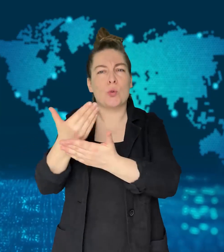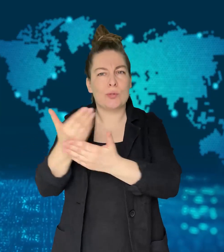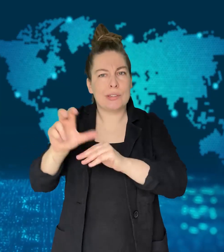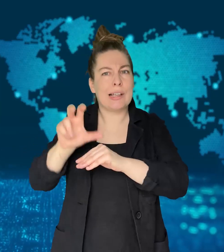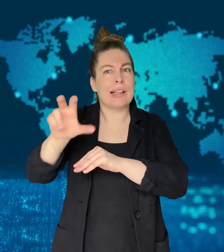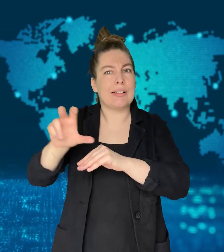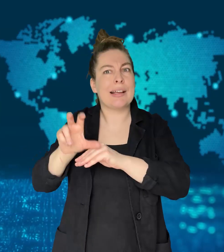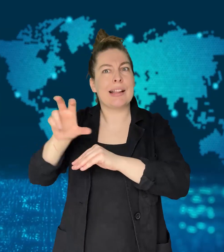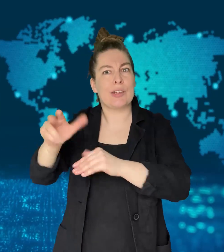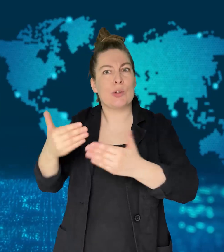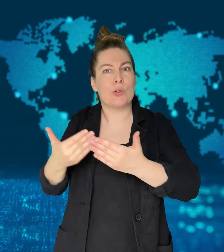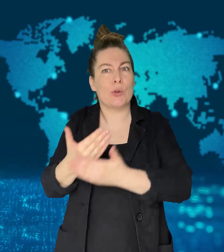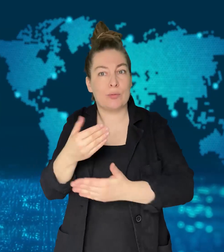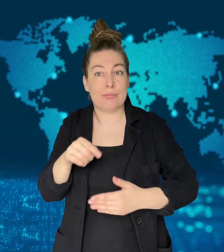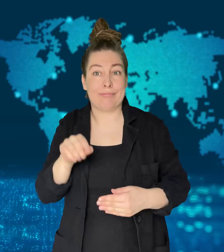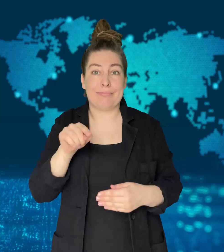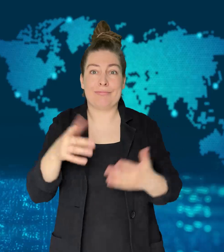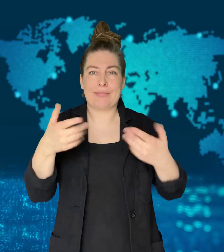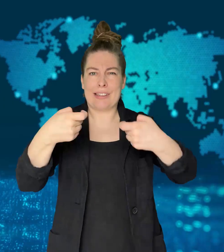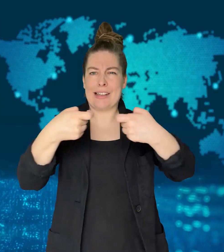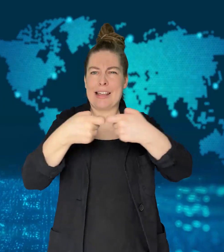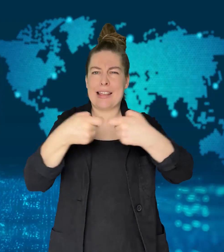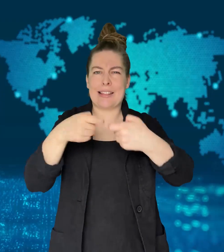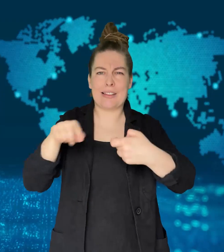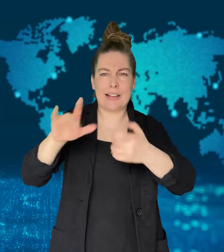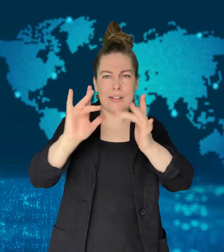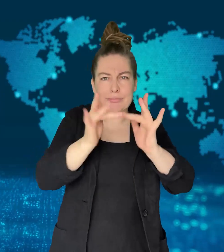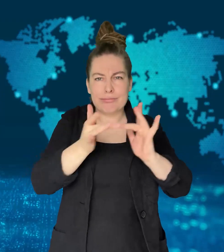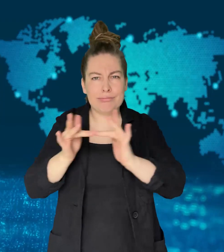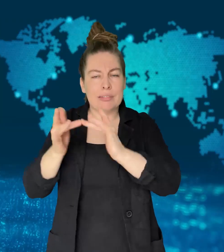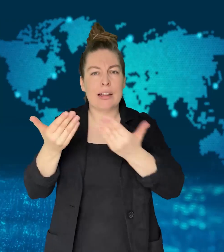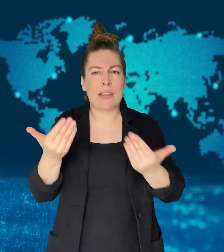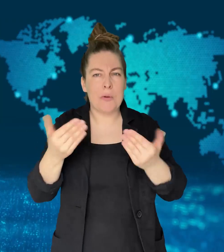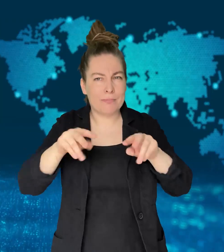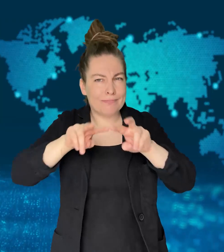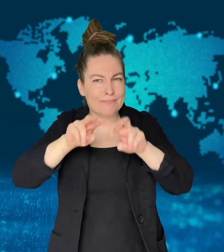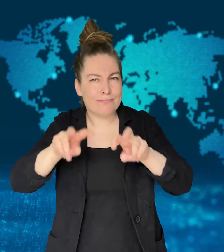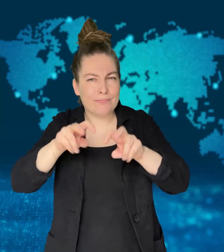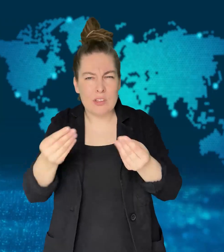the fire as the country seeks to learn about